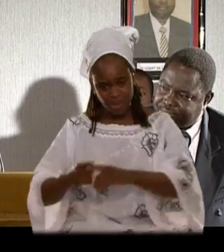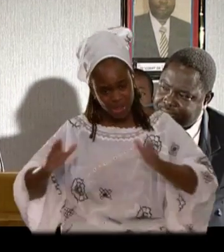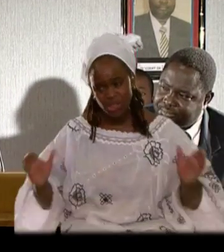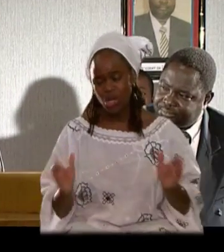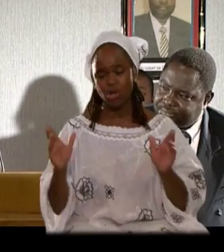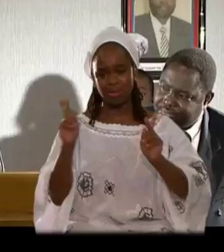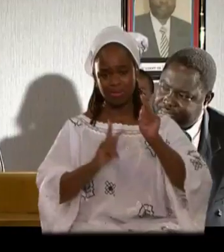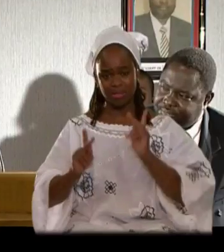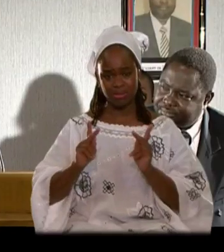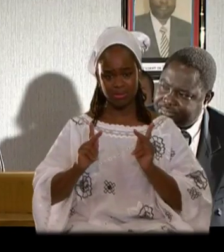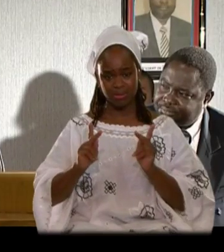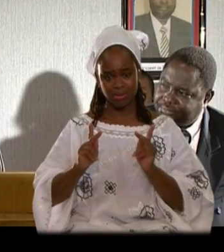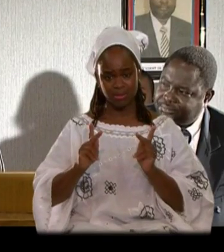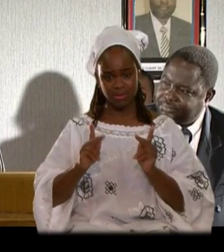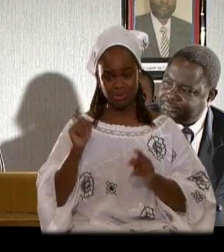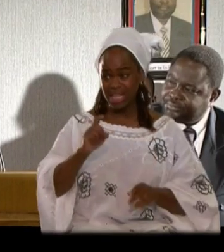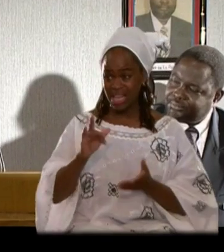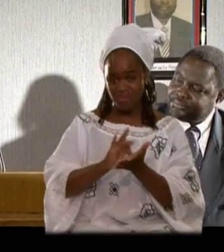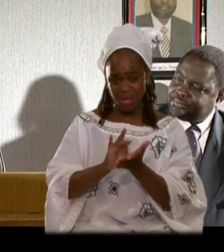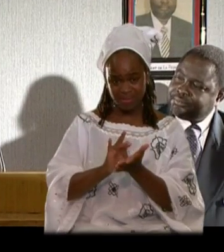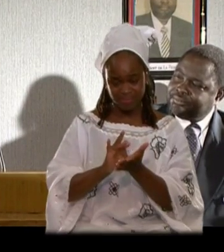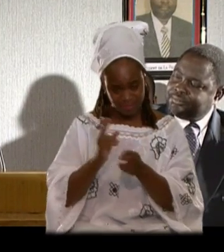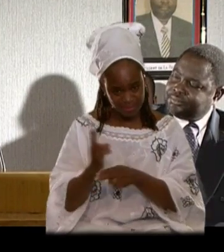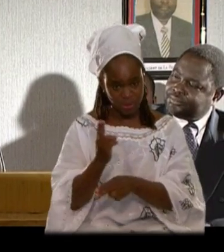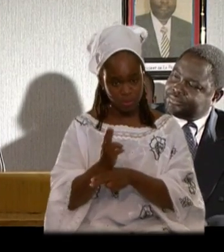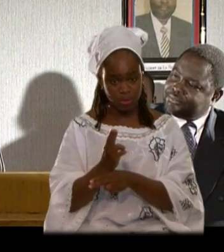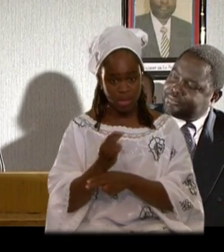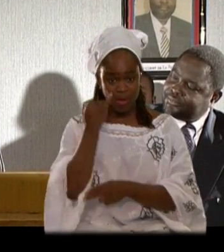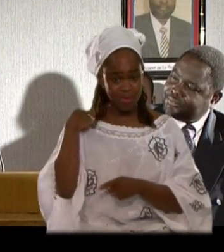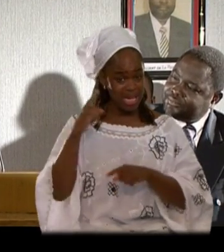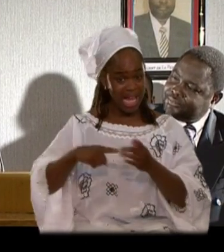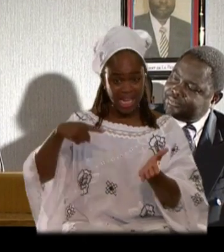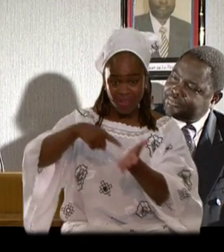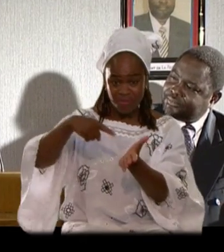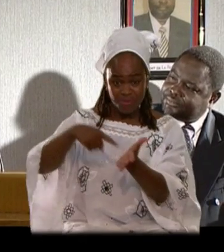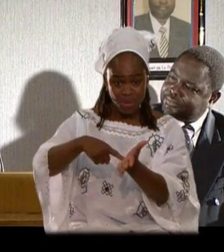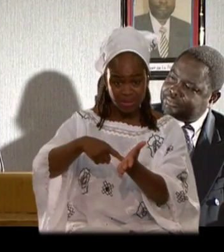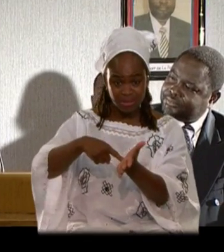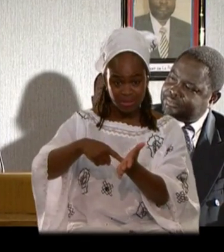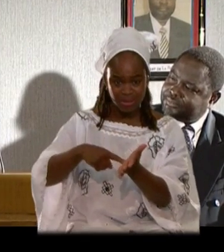I beg you to use your power to enable people in need to have these medicines.